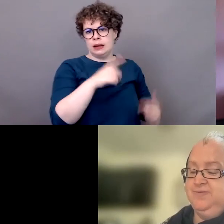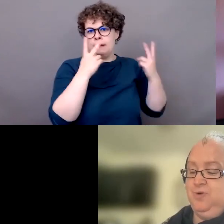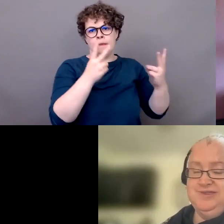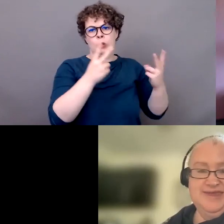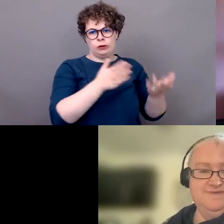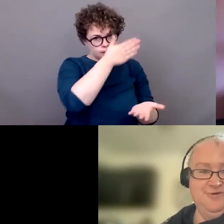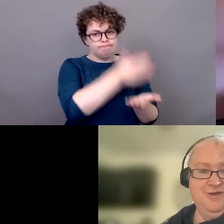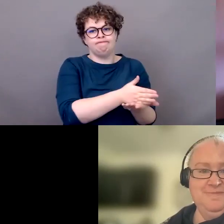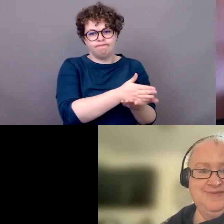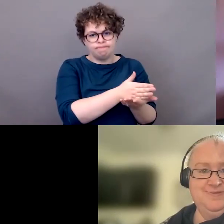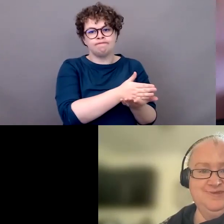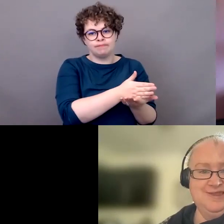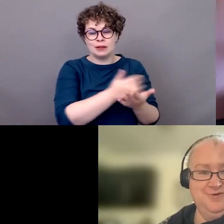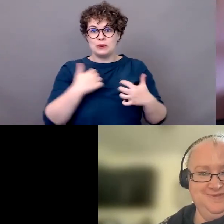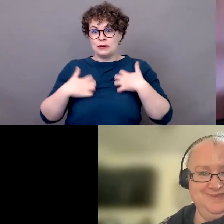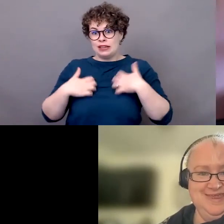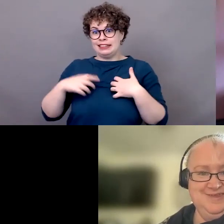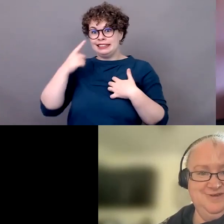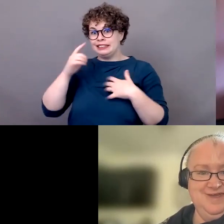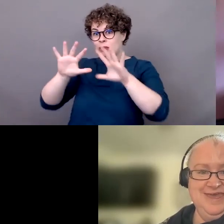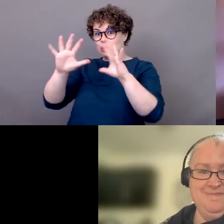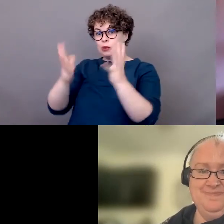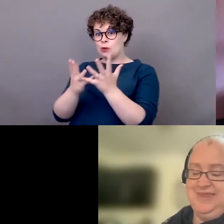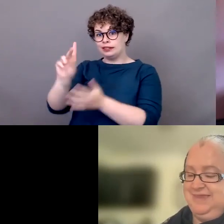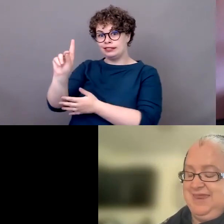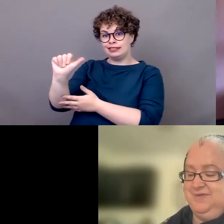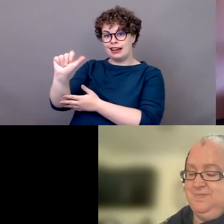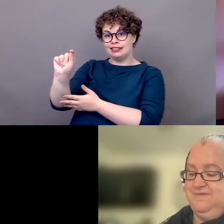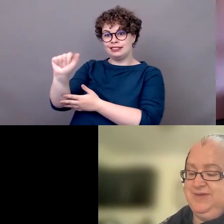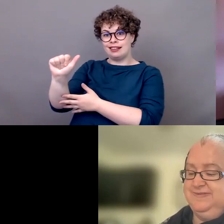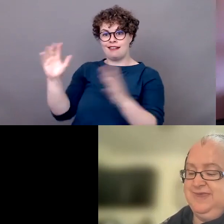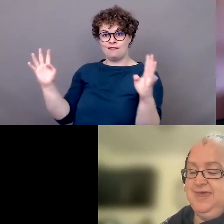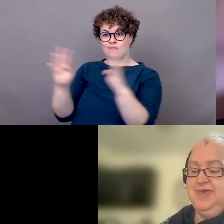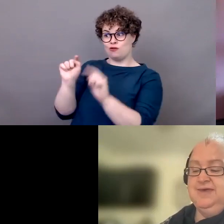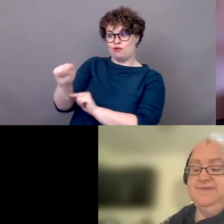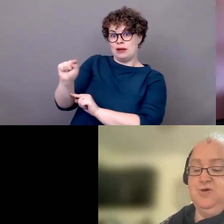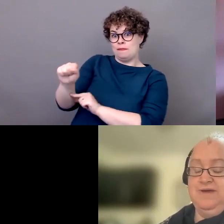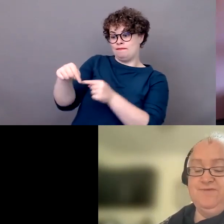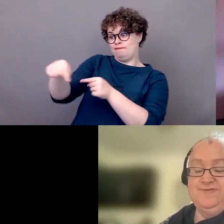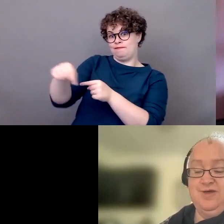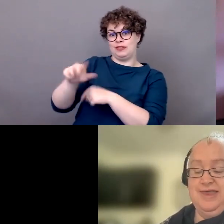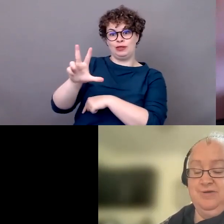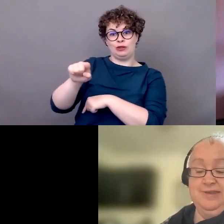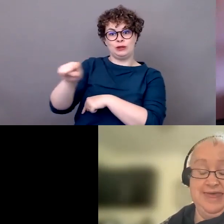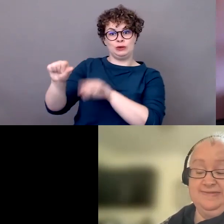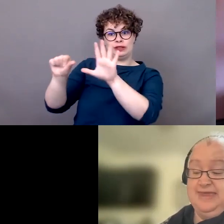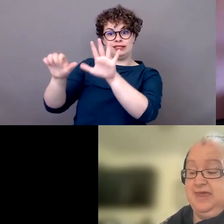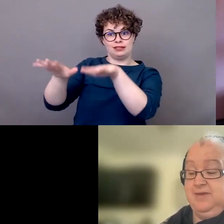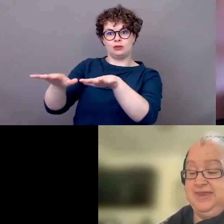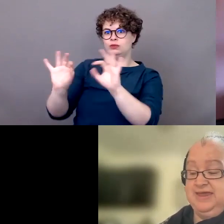the World Data Forum as Switzerland hosts it later in the next, couple of weeks. Lastly I would like